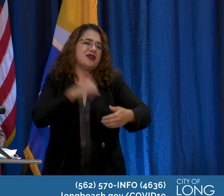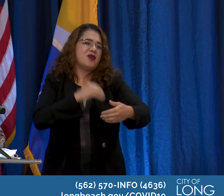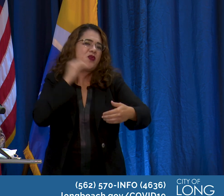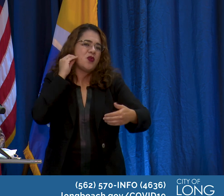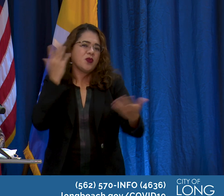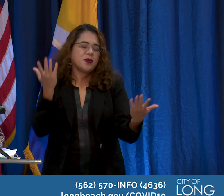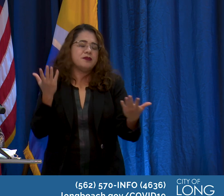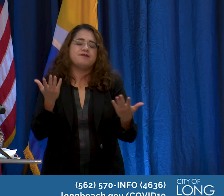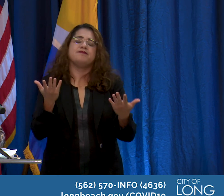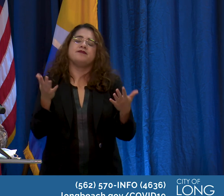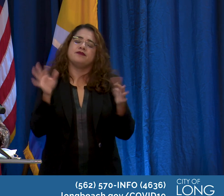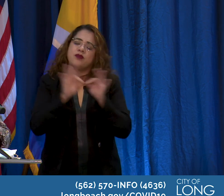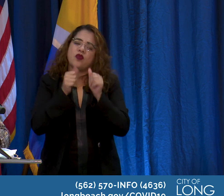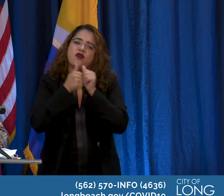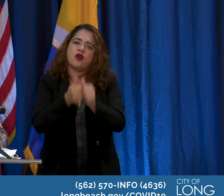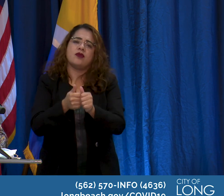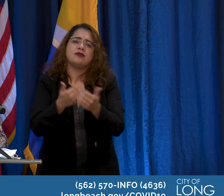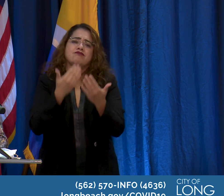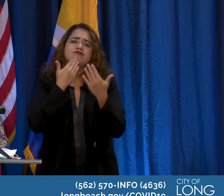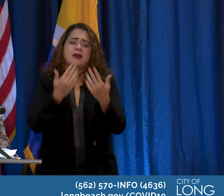We thank you for joining us. That is all for today.